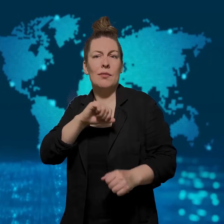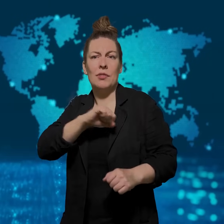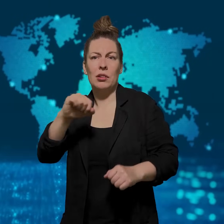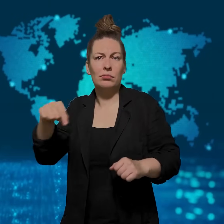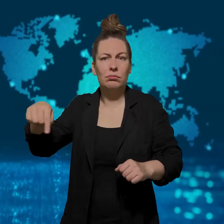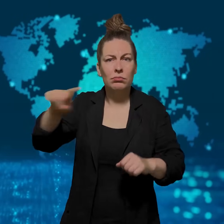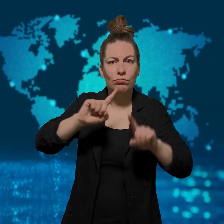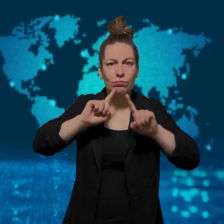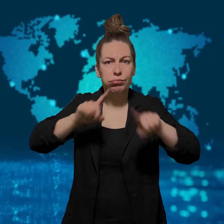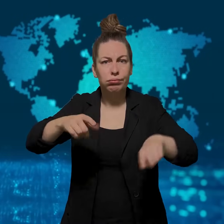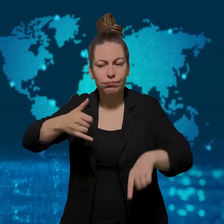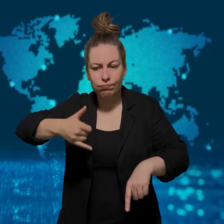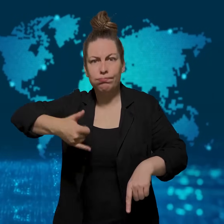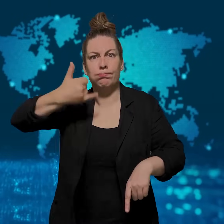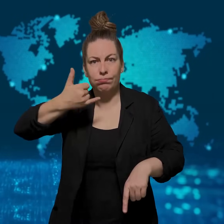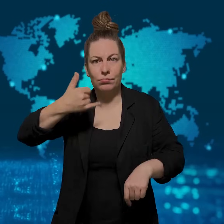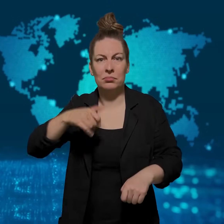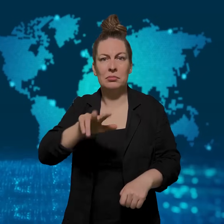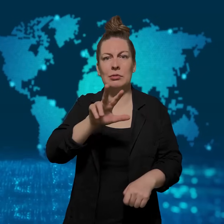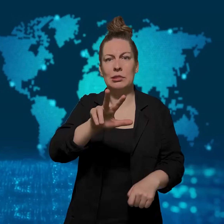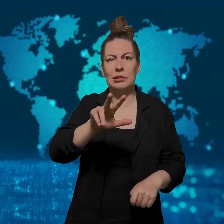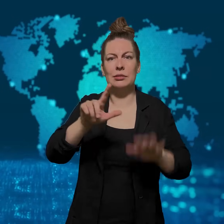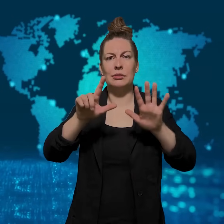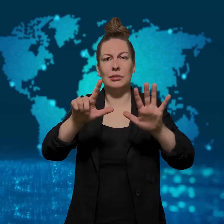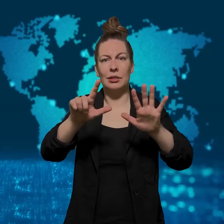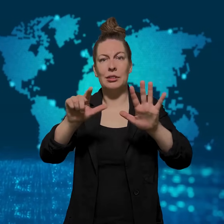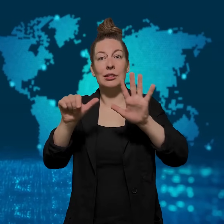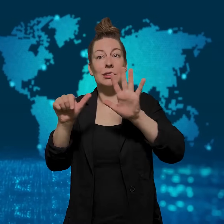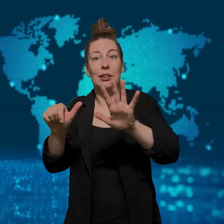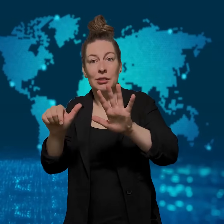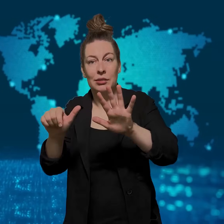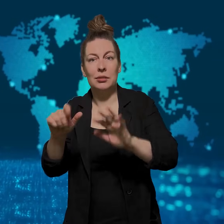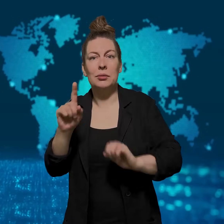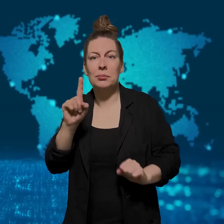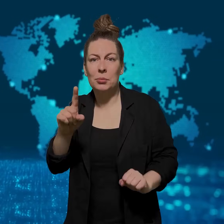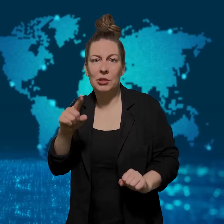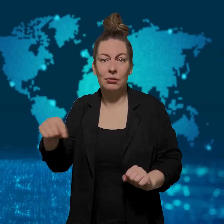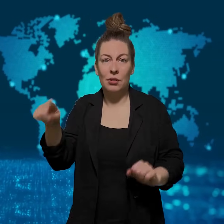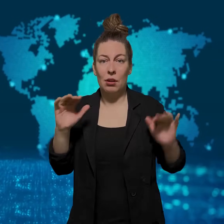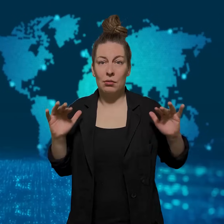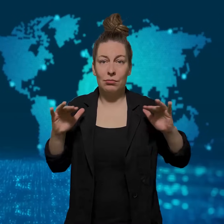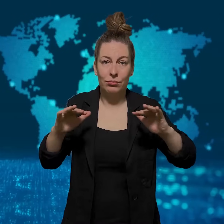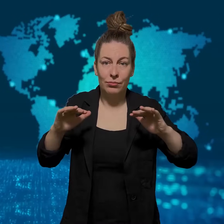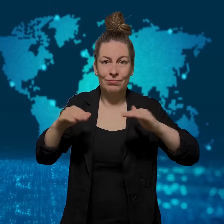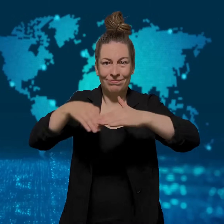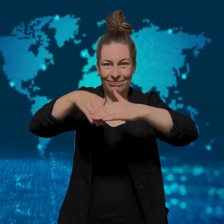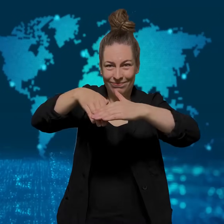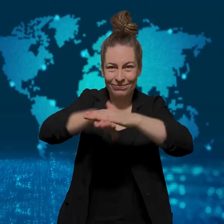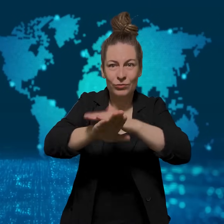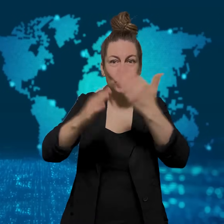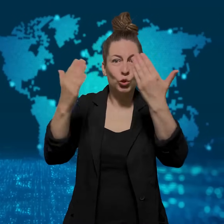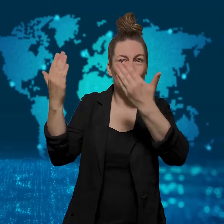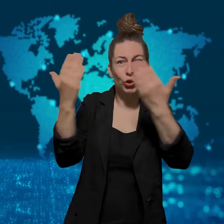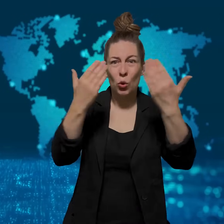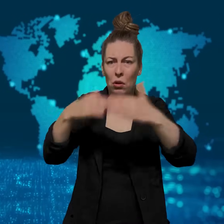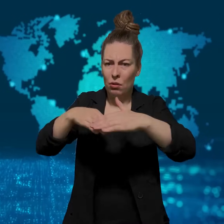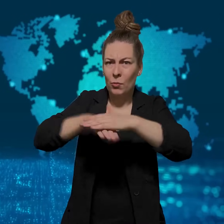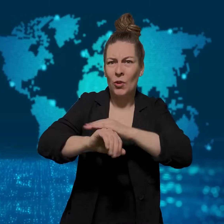the emergency call but did not enter immediately.